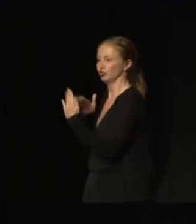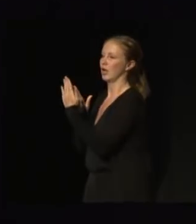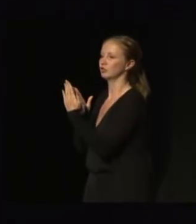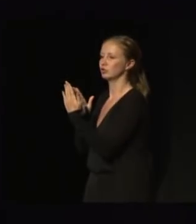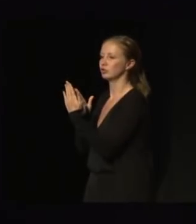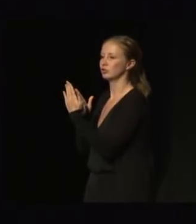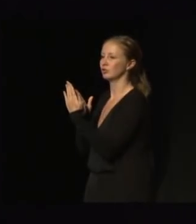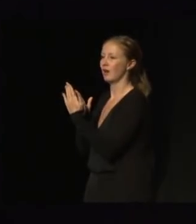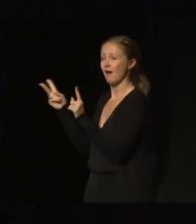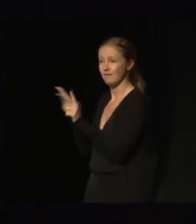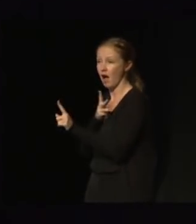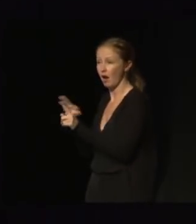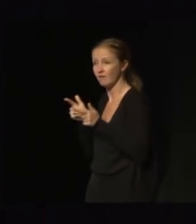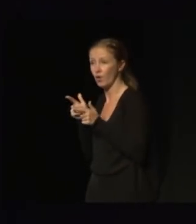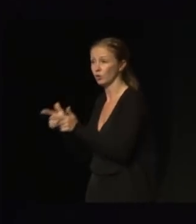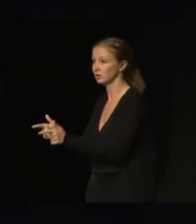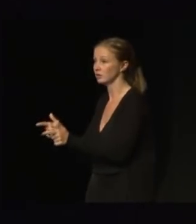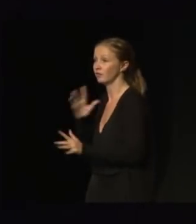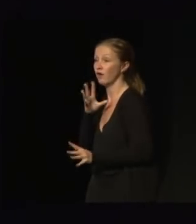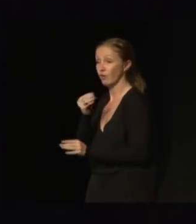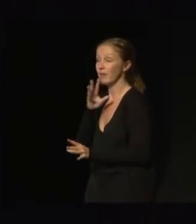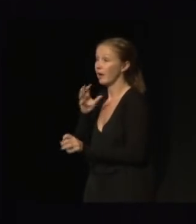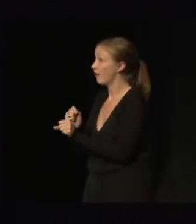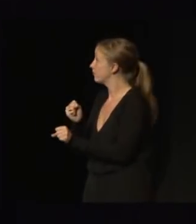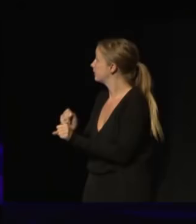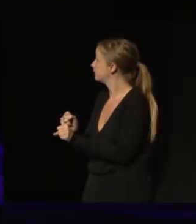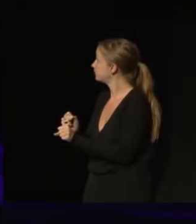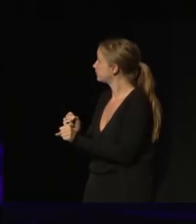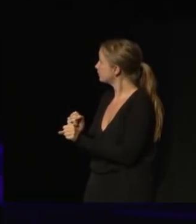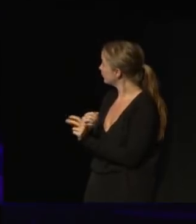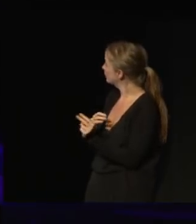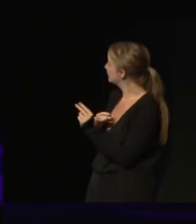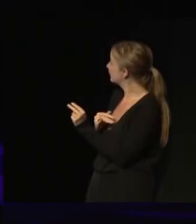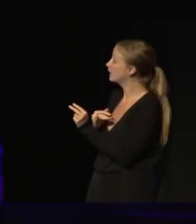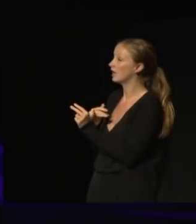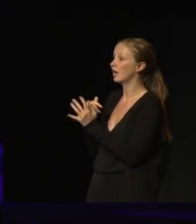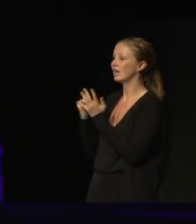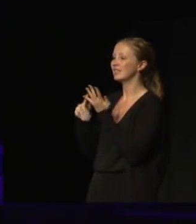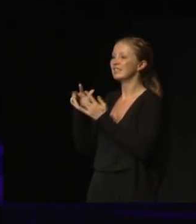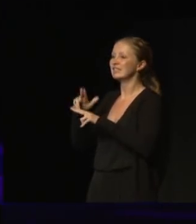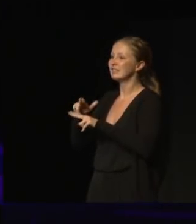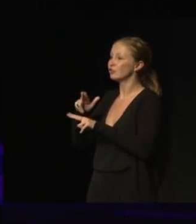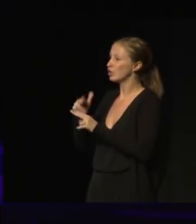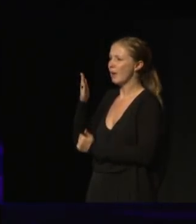And you can see that in that kind of demonstration. Christabel Pankhurst always said suffragettes must not be dowdy. They're dressed in white.